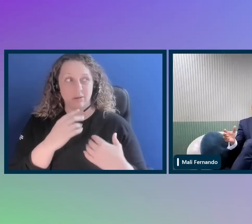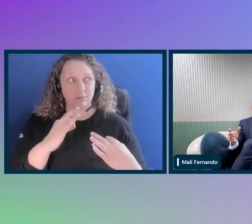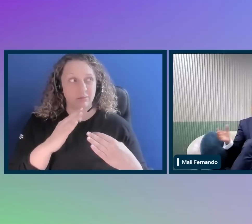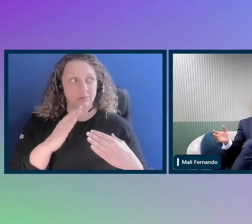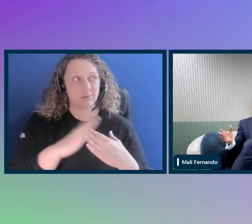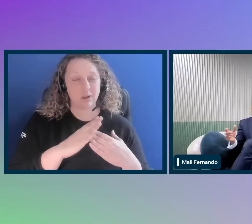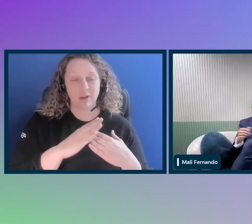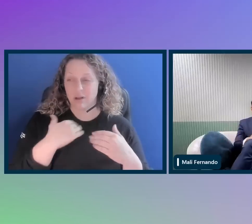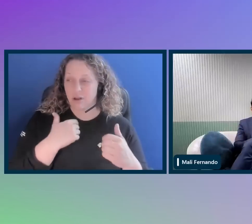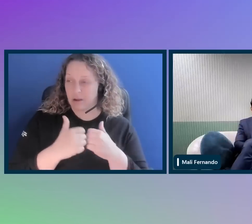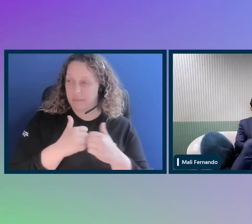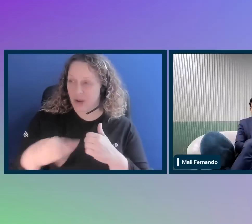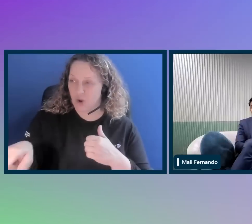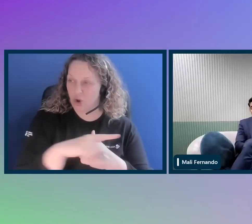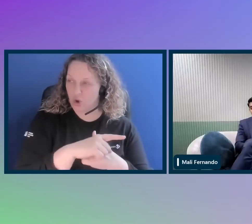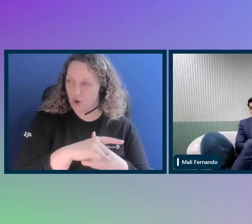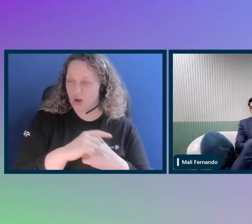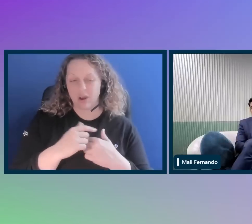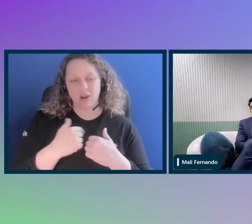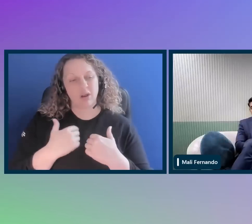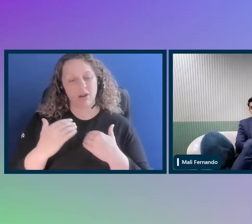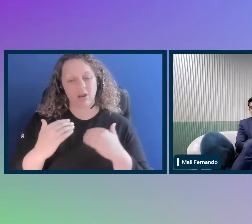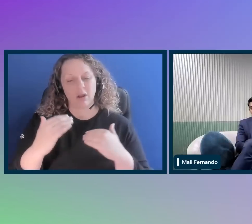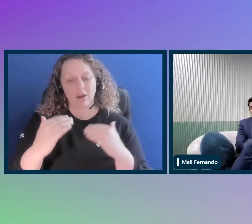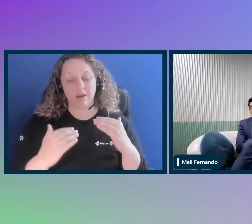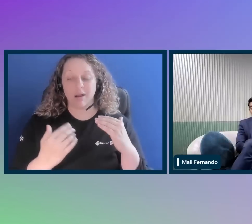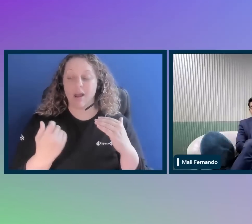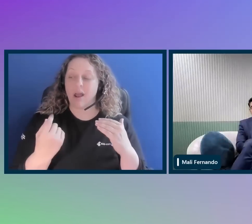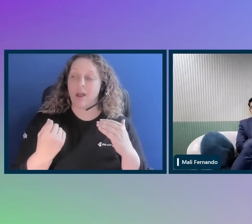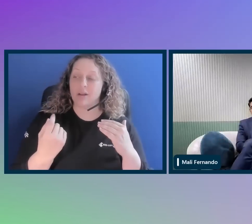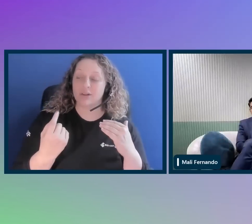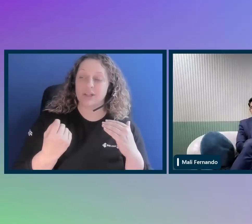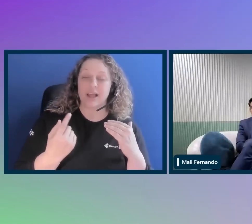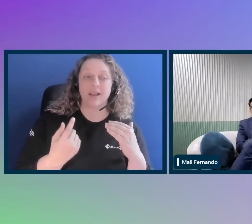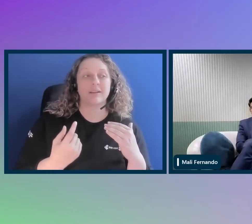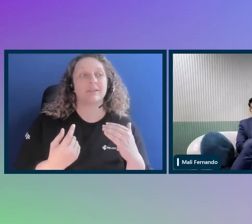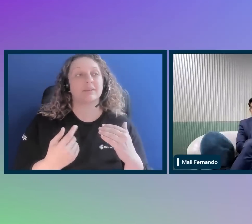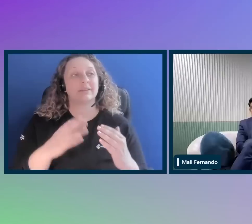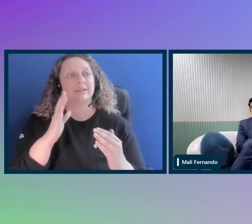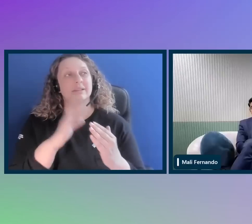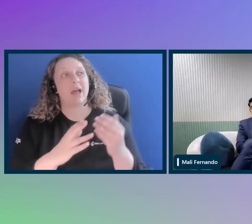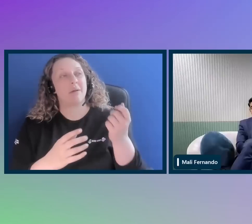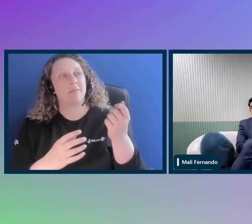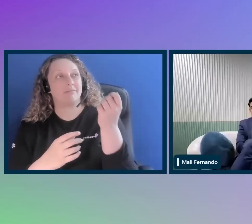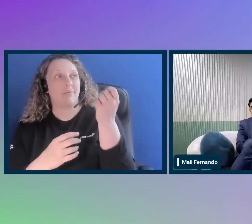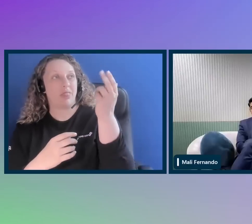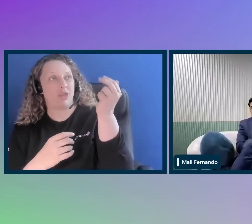And I'm really proud to say in 11 of our top 13 most important personal banking markets,